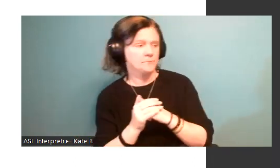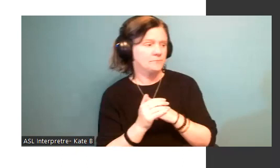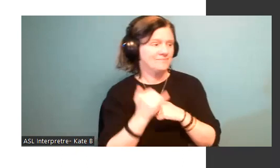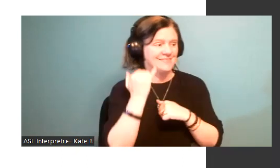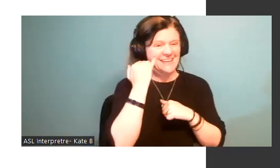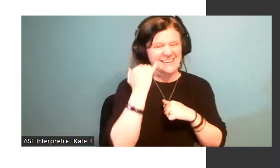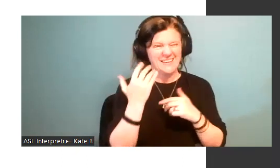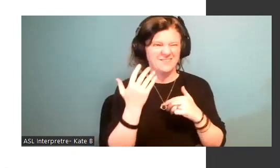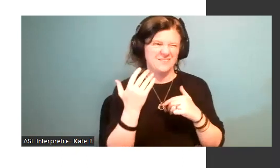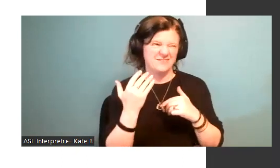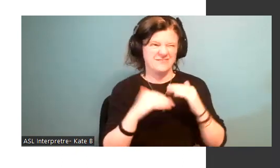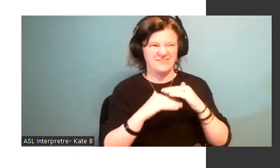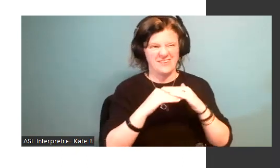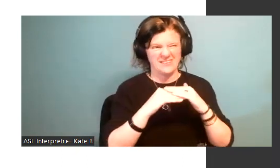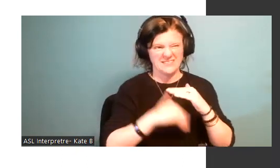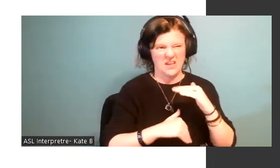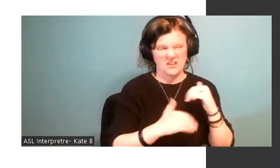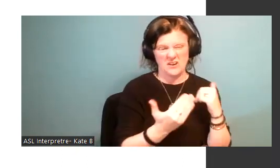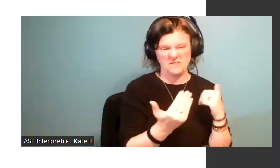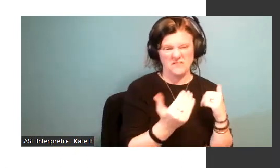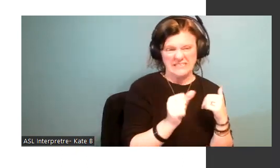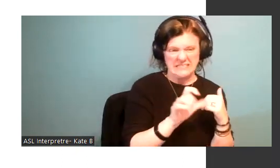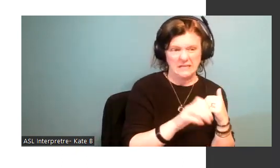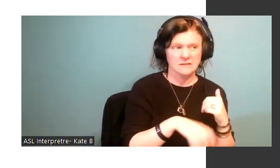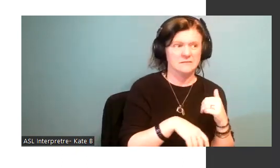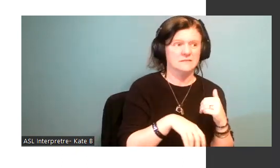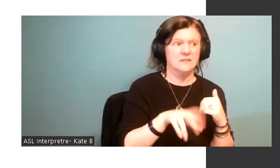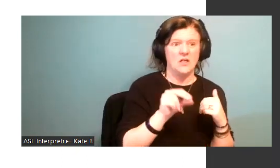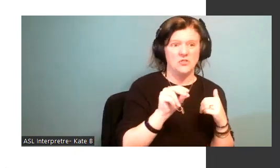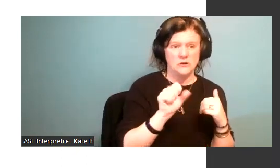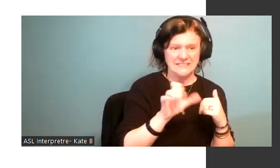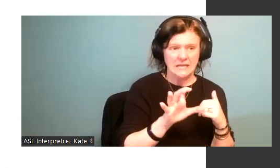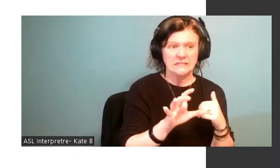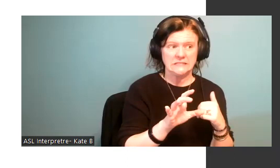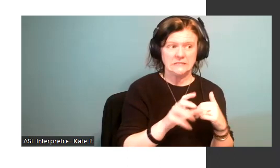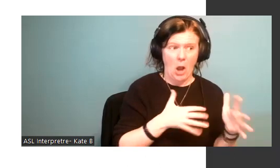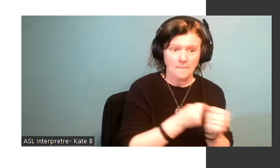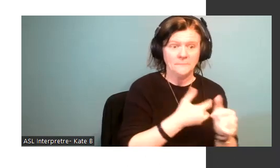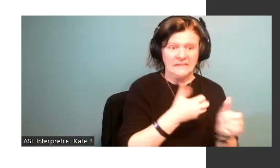quick, because it will make your page unusable.